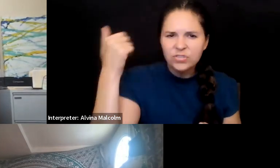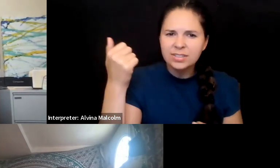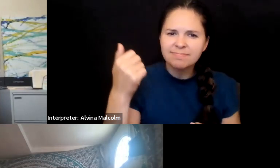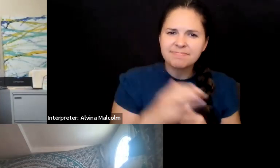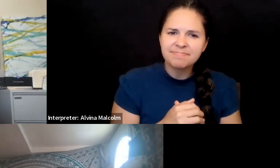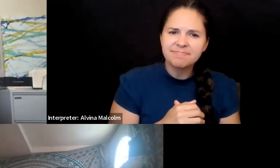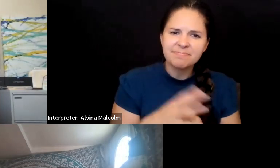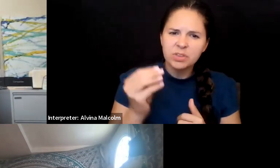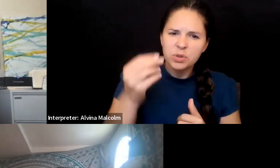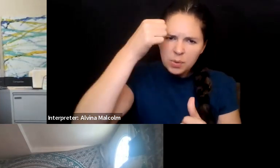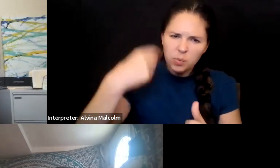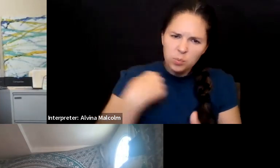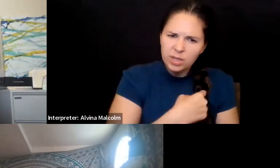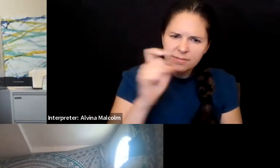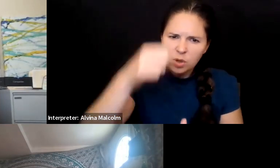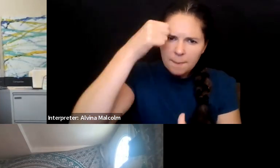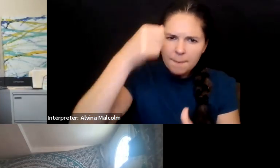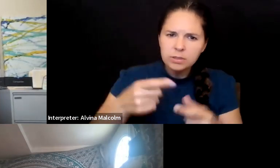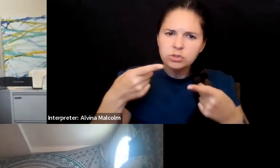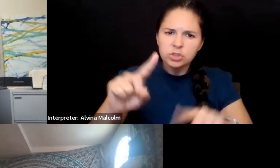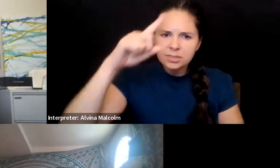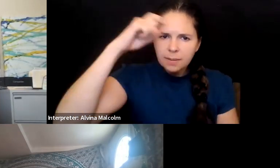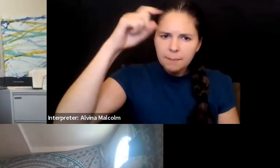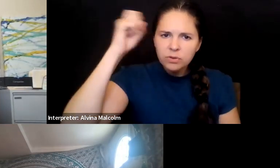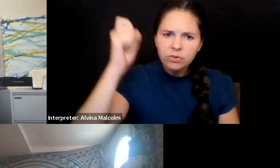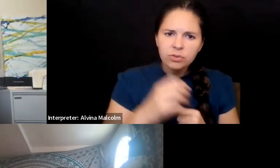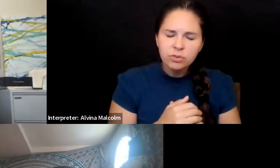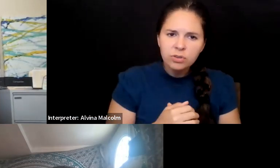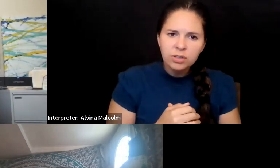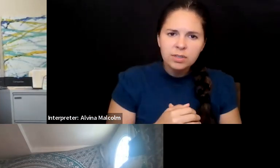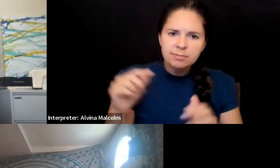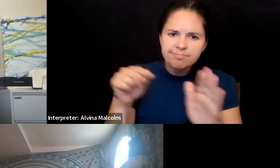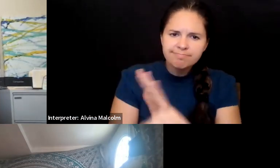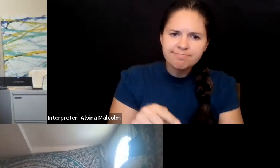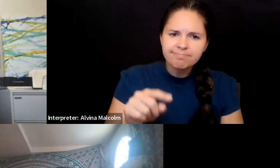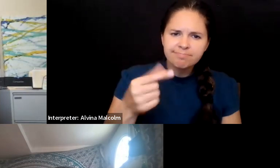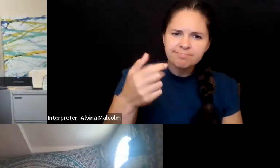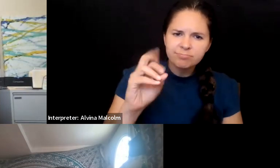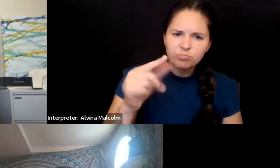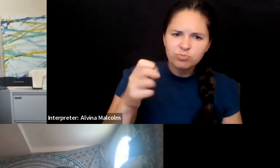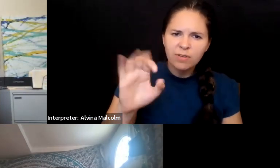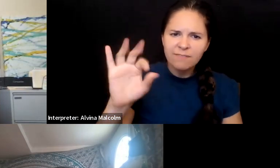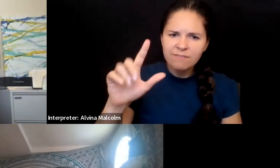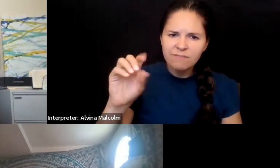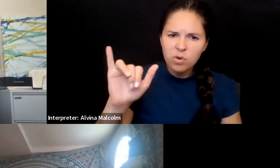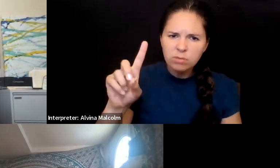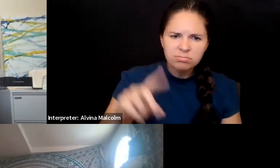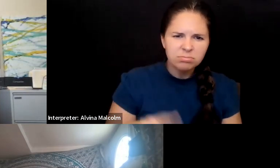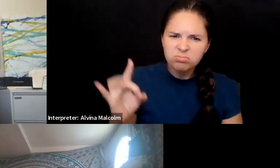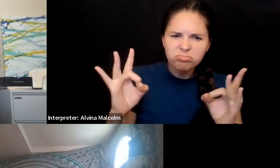without personal assistance, food and water deliveries. Let's not forget --